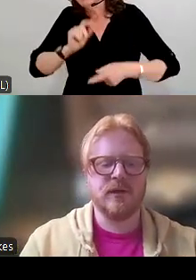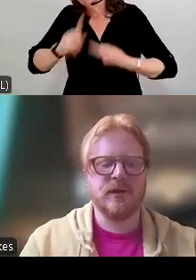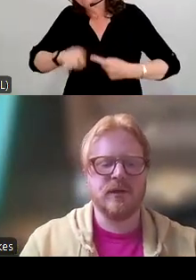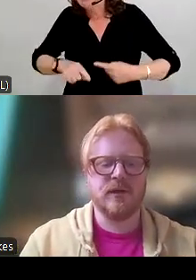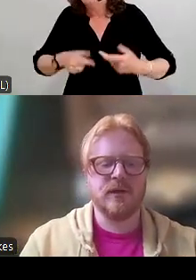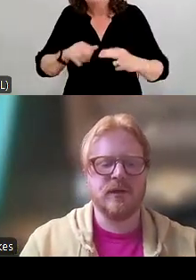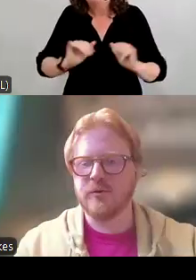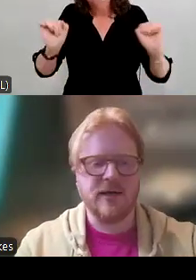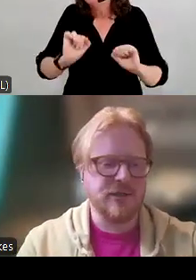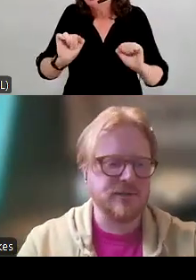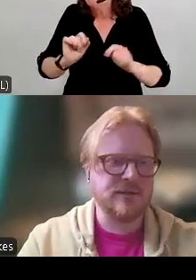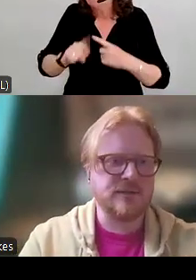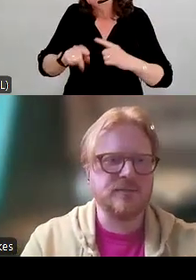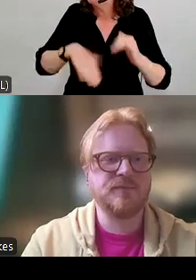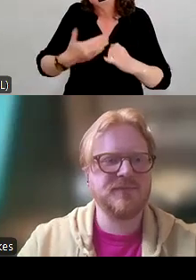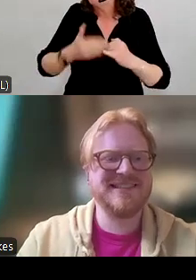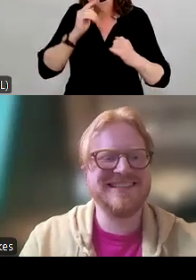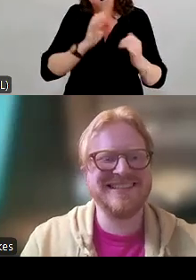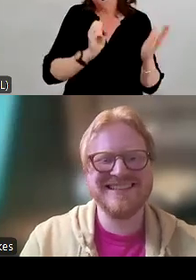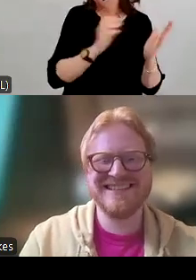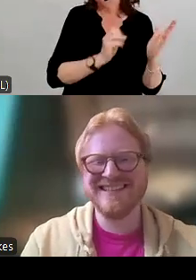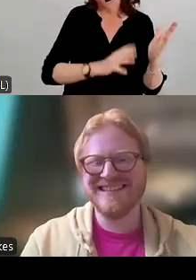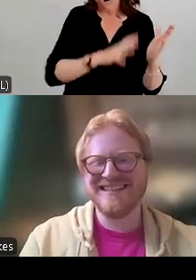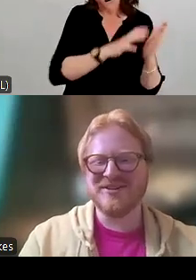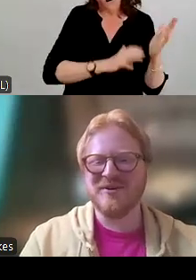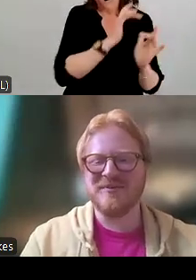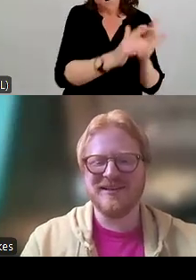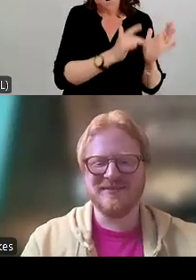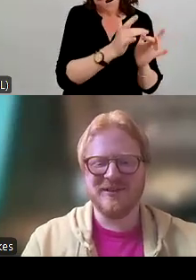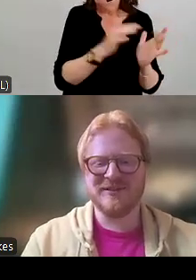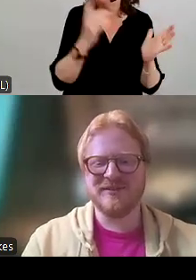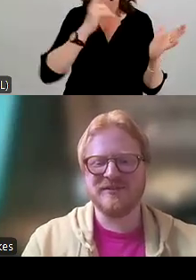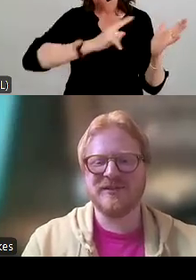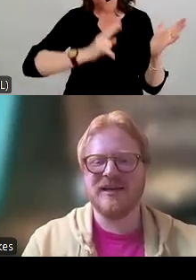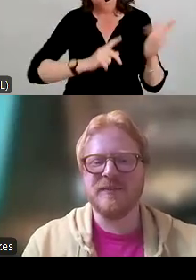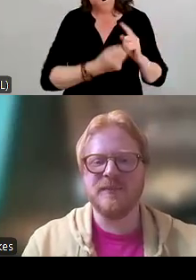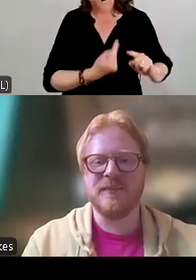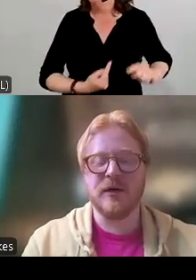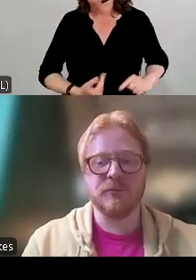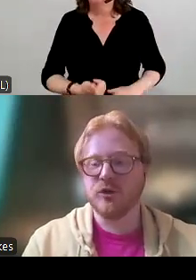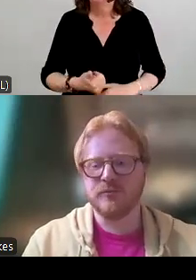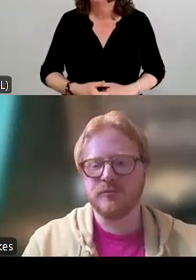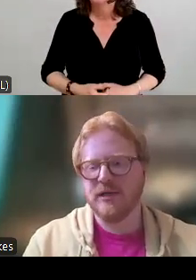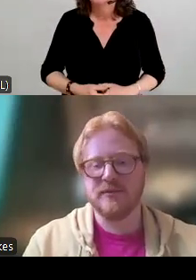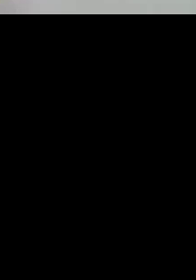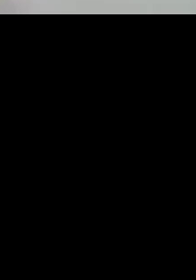Hi, Adam. Great. Hi, James. How's it going? Great webinar. Really good stuff. I'm just going to jump straight into it